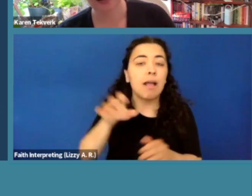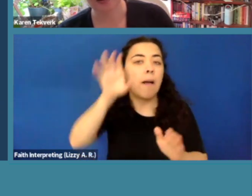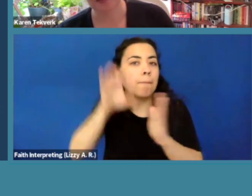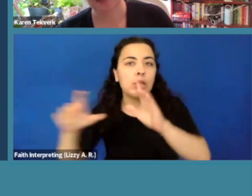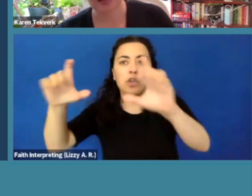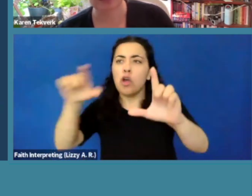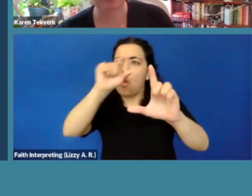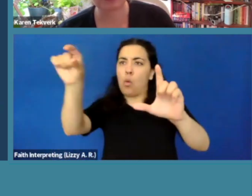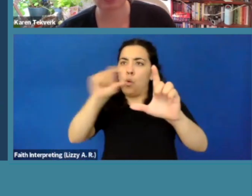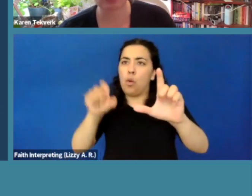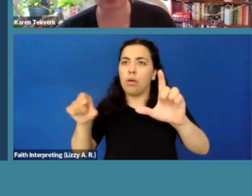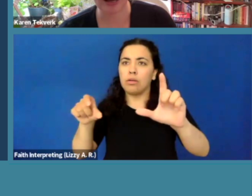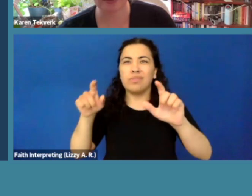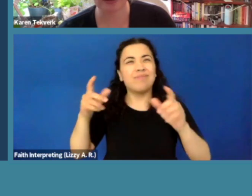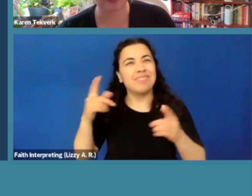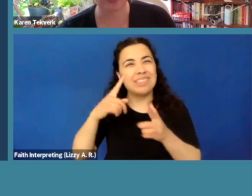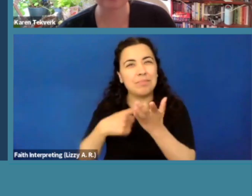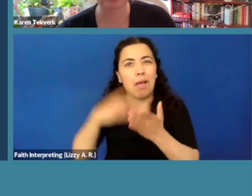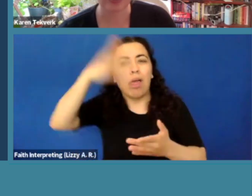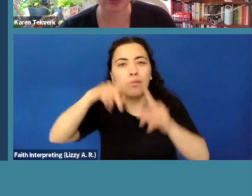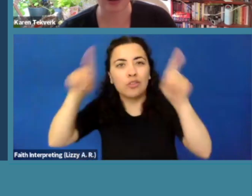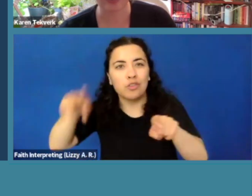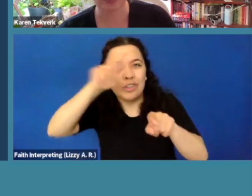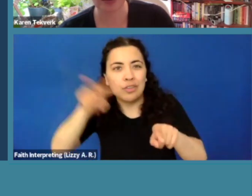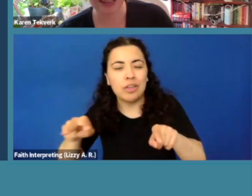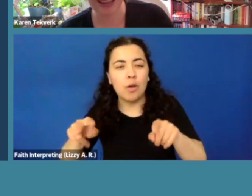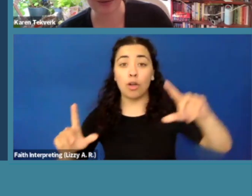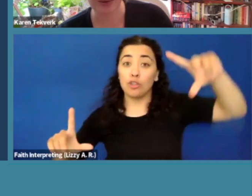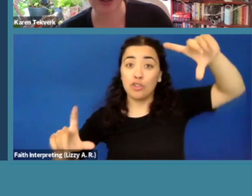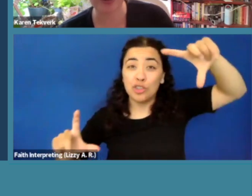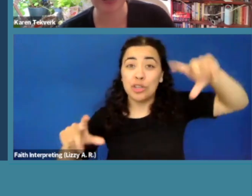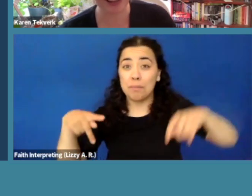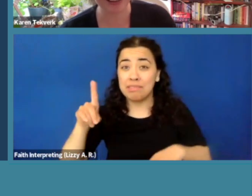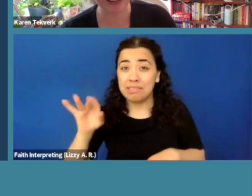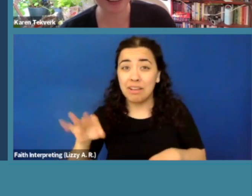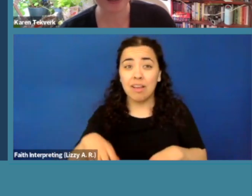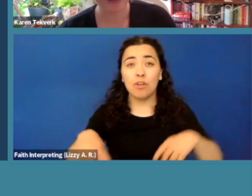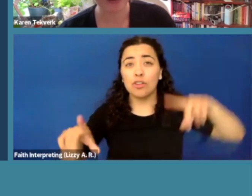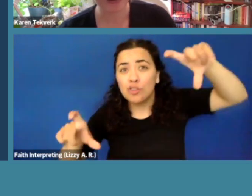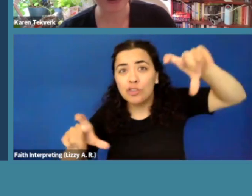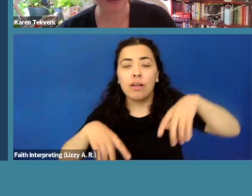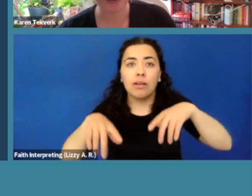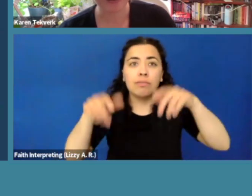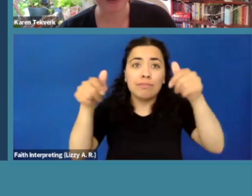Sometimes people will grab a screenshot of a PDF or of a sign.